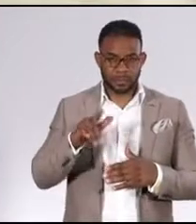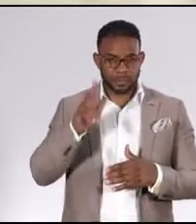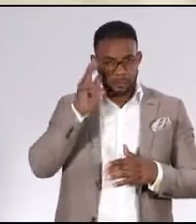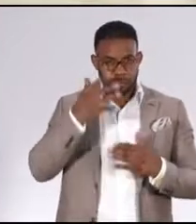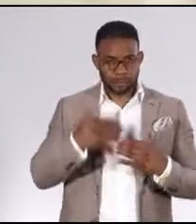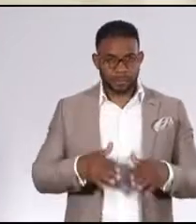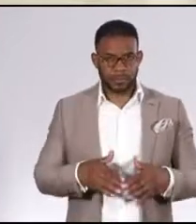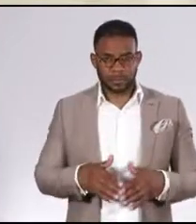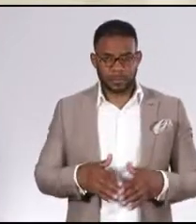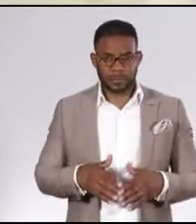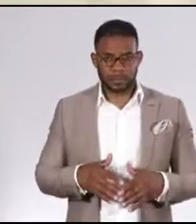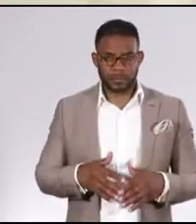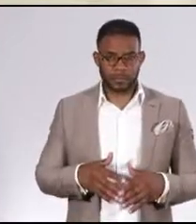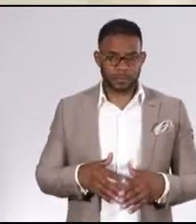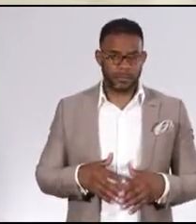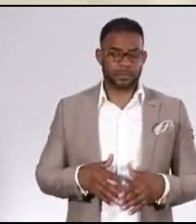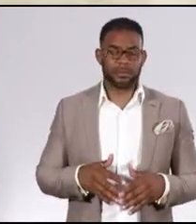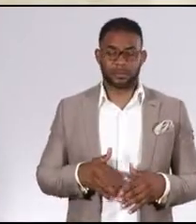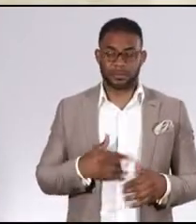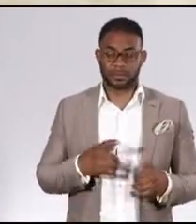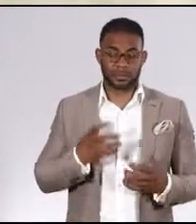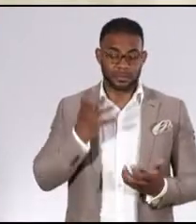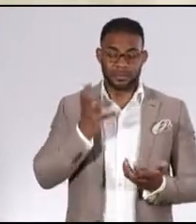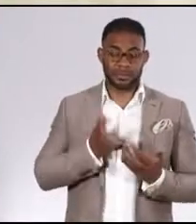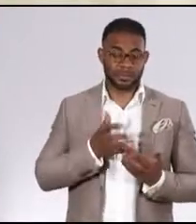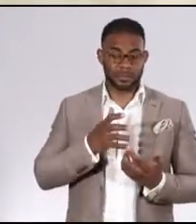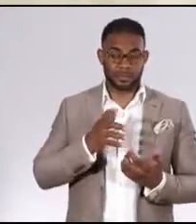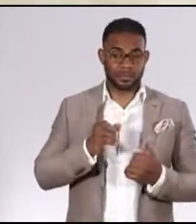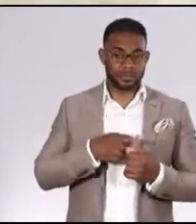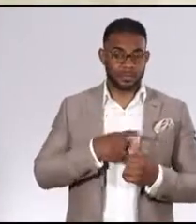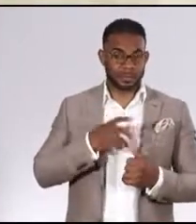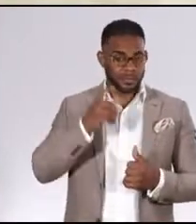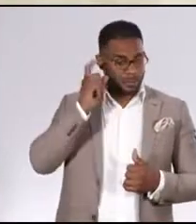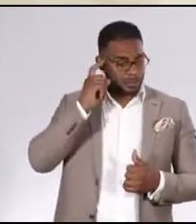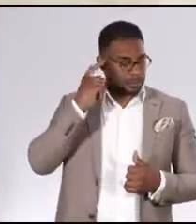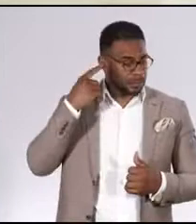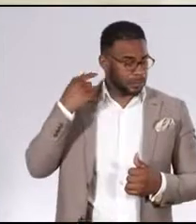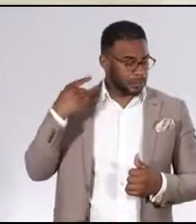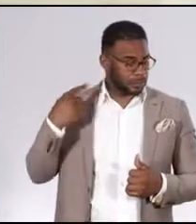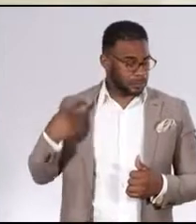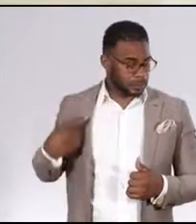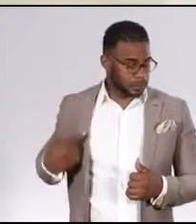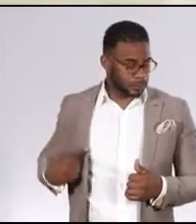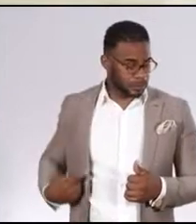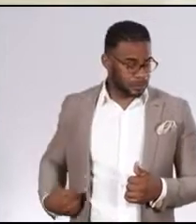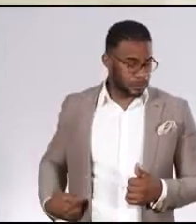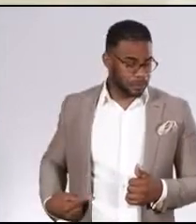I would fit it with my first hearing aid with a long cord for my ear, down to a neck pocketarian holder.